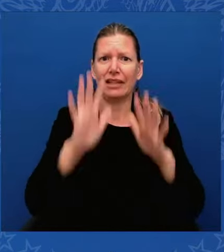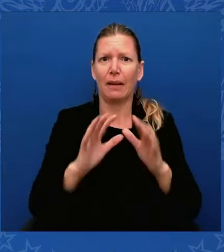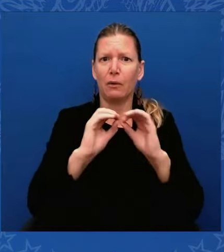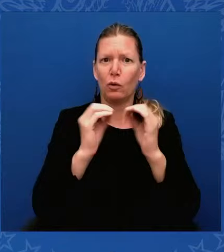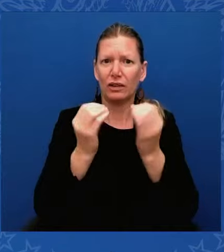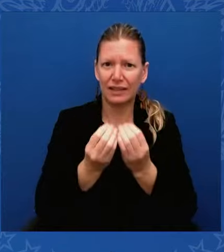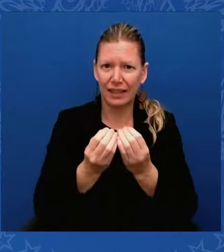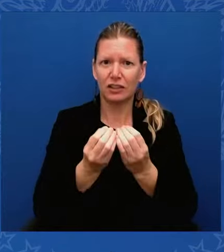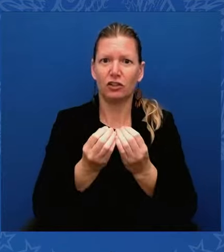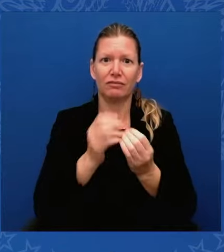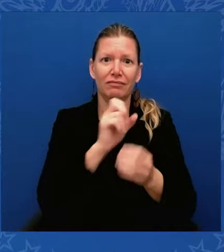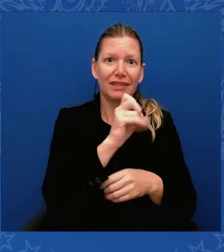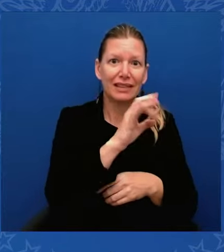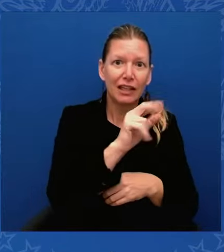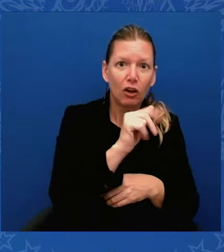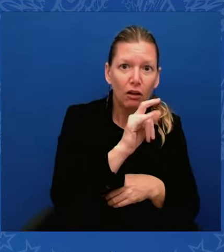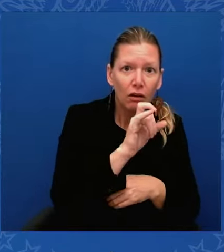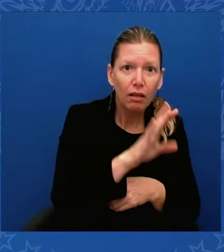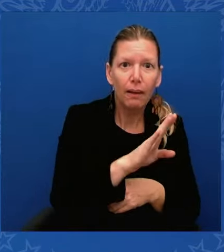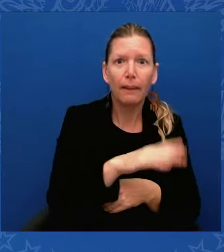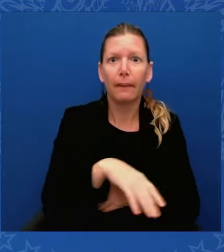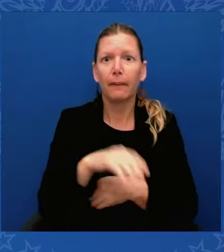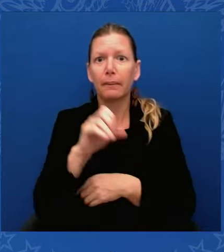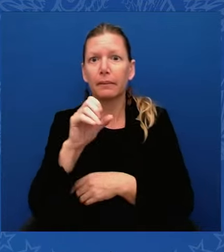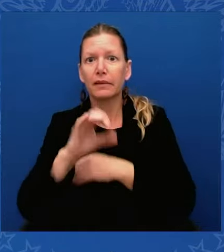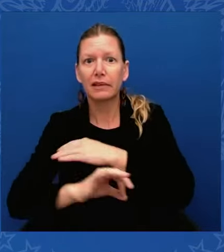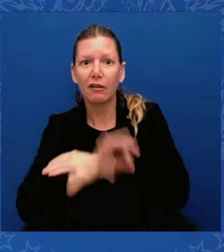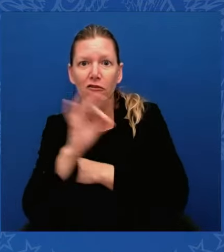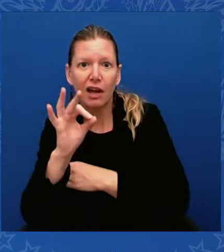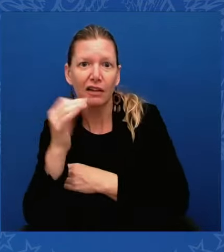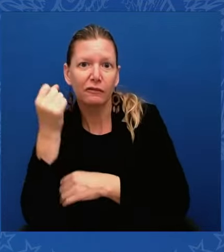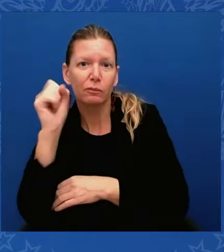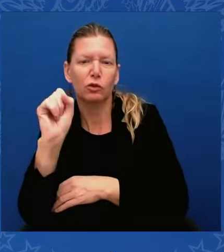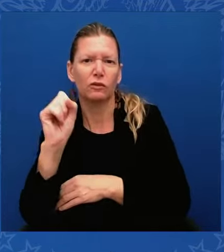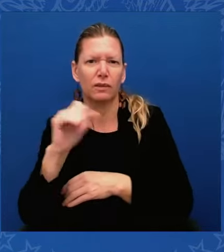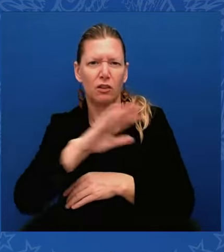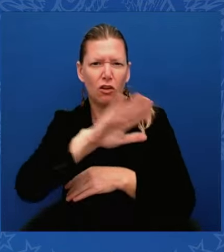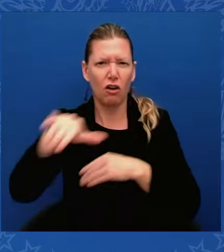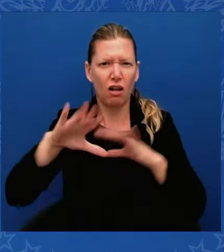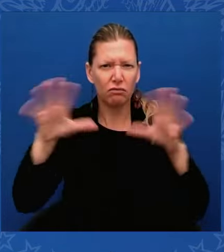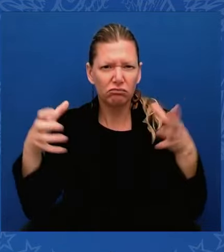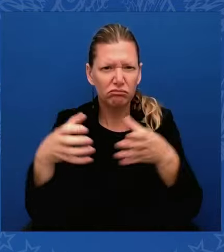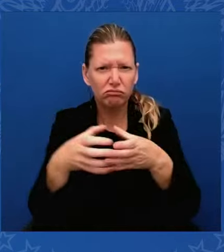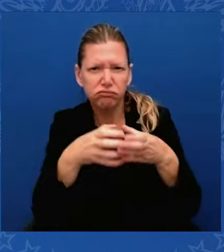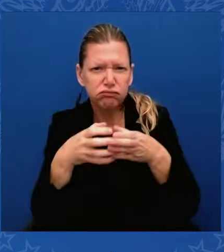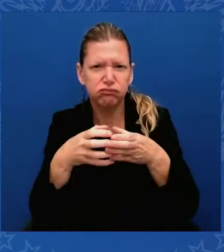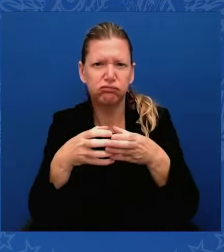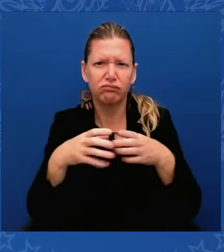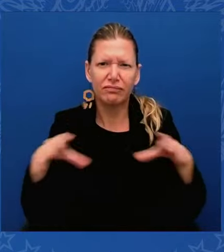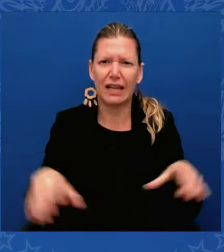related to climate conservation, public health and clean energy. I signed the most significant gun safety law in nearly 30 years,